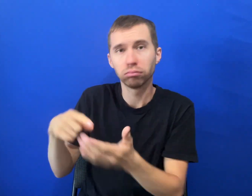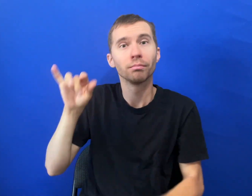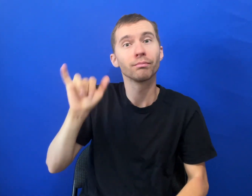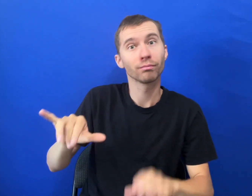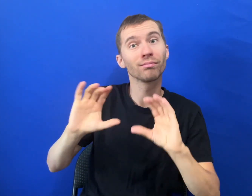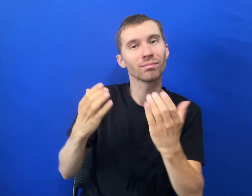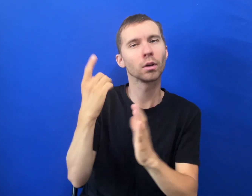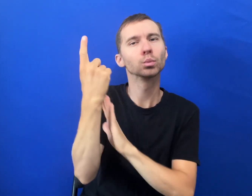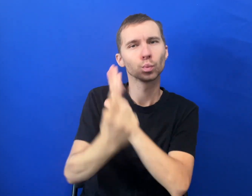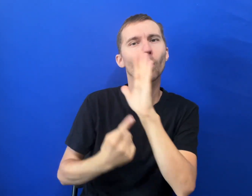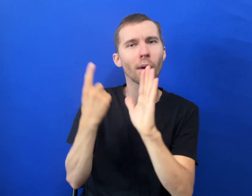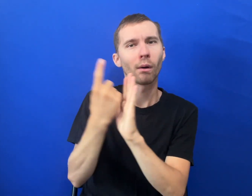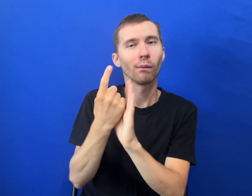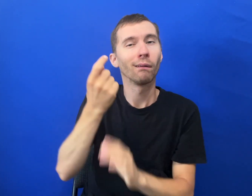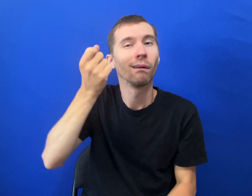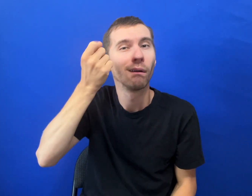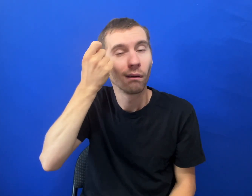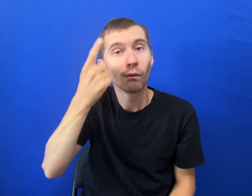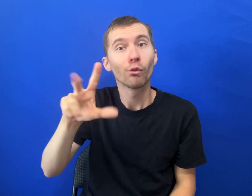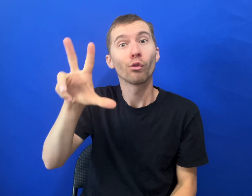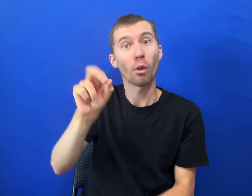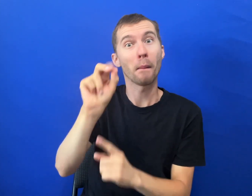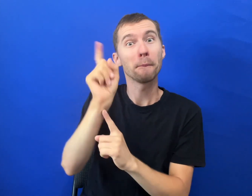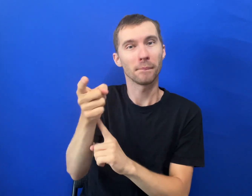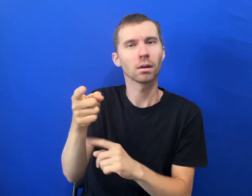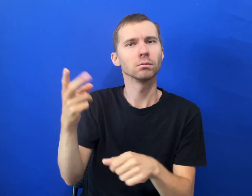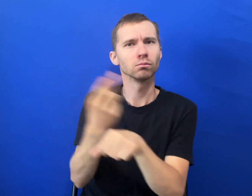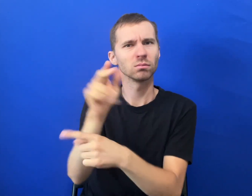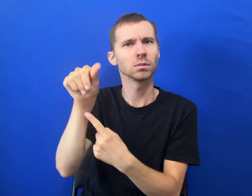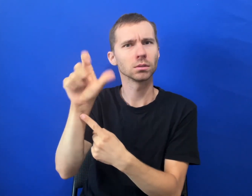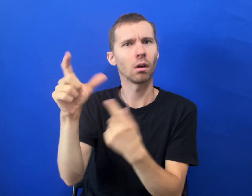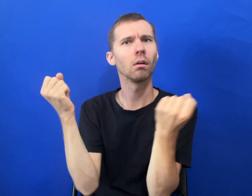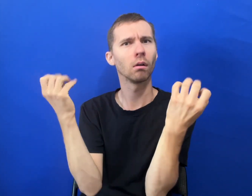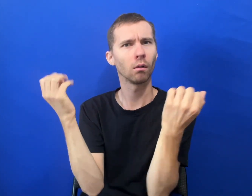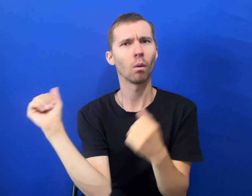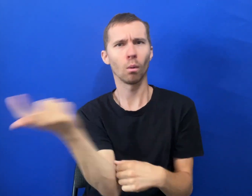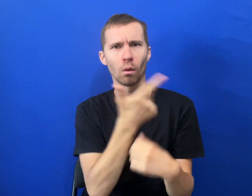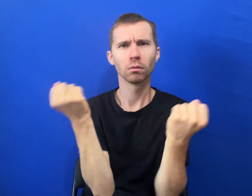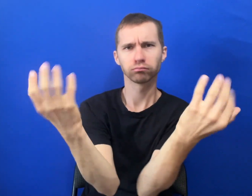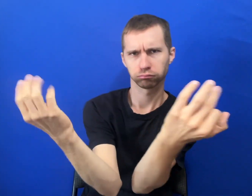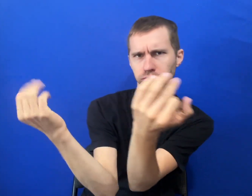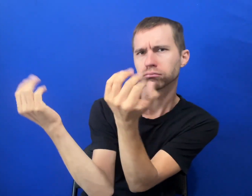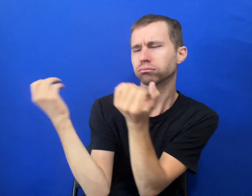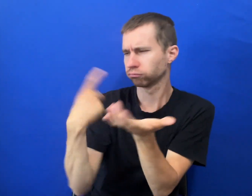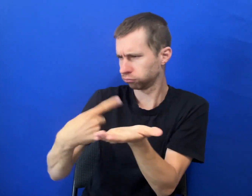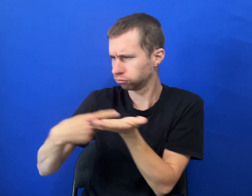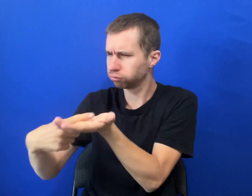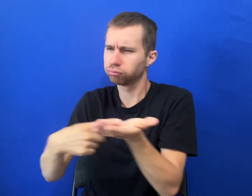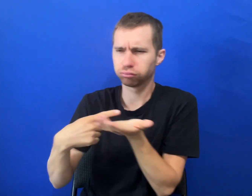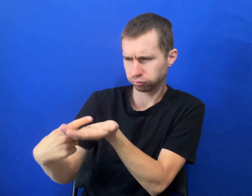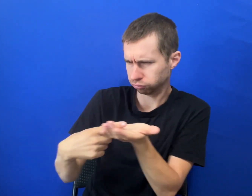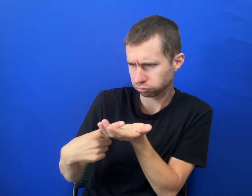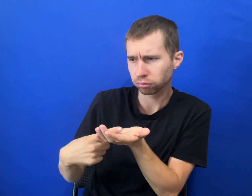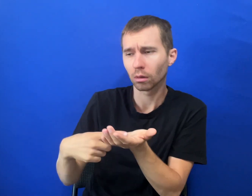That class is one hour long, but for the first 30 minutes everyone uses ASL in the class discussion.